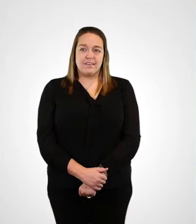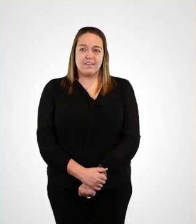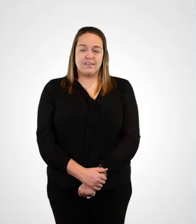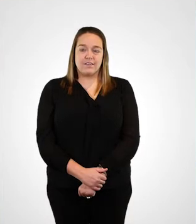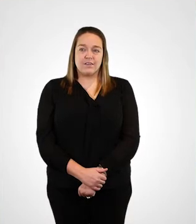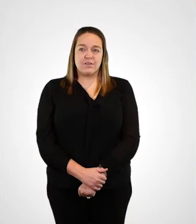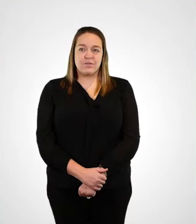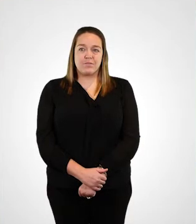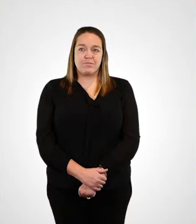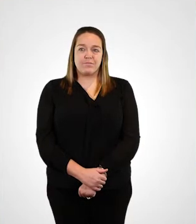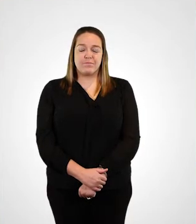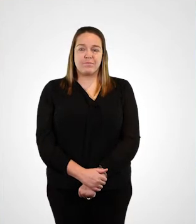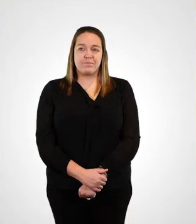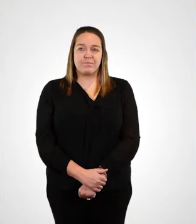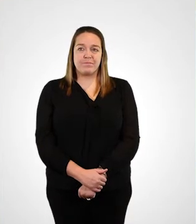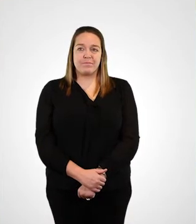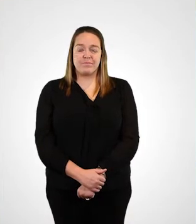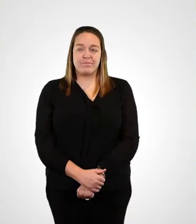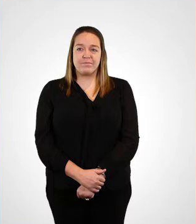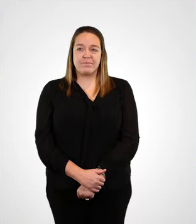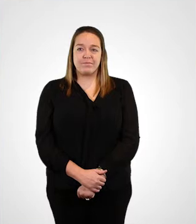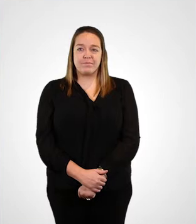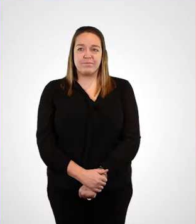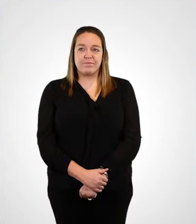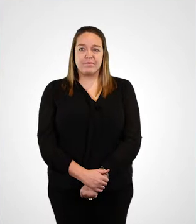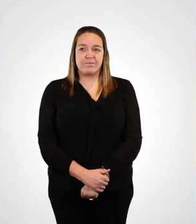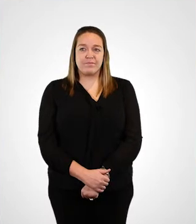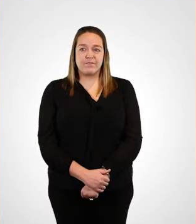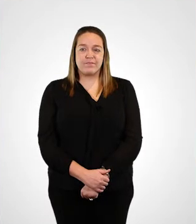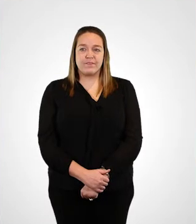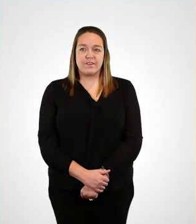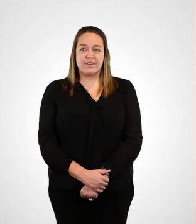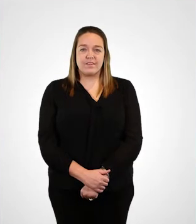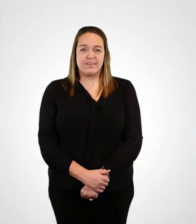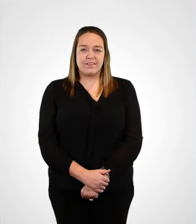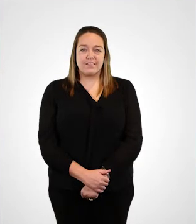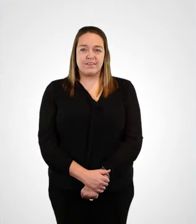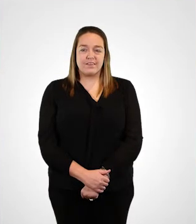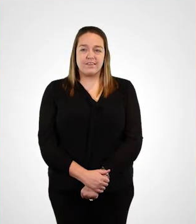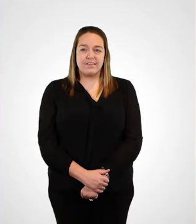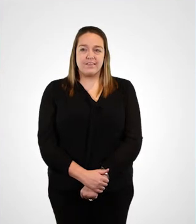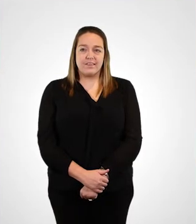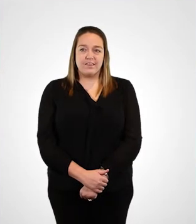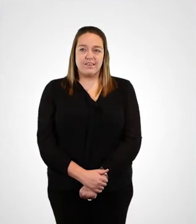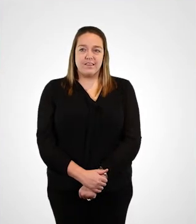You're wearing white socks with a pink bow? Mmm-hmm. Those are pretty. Mmm-hmm?